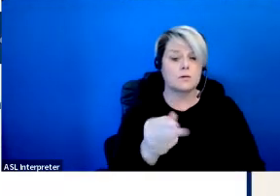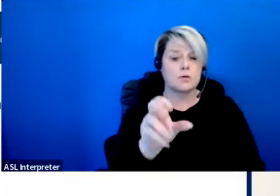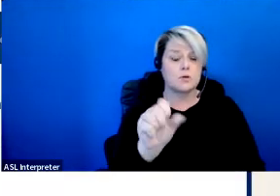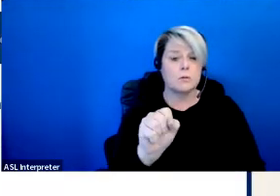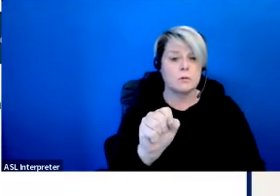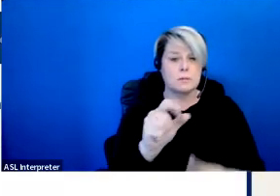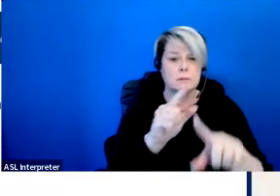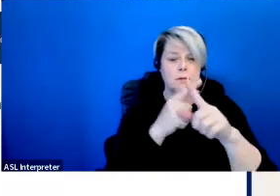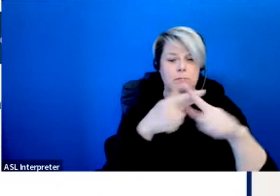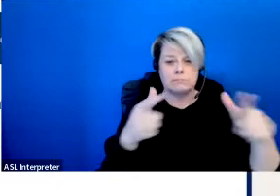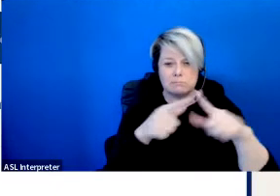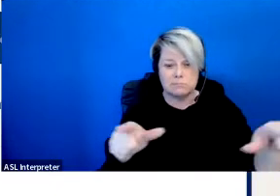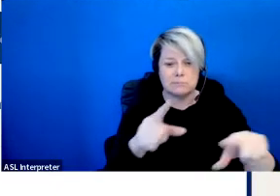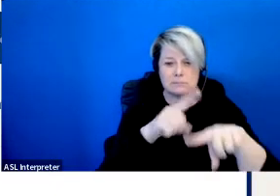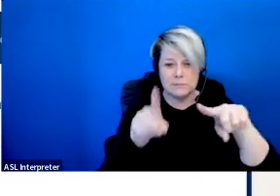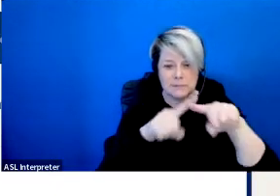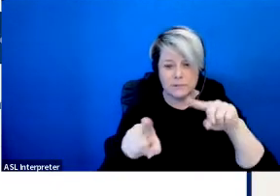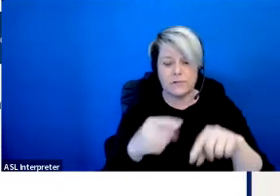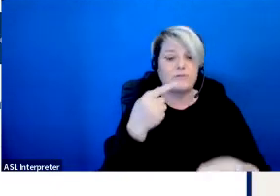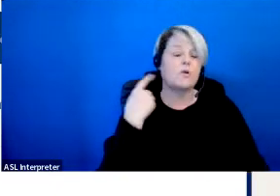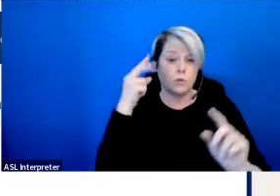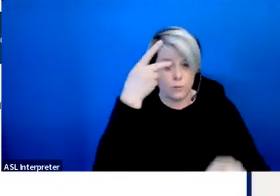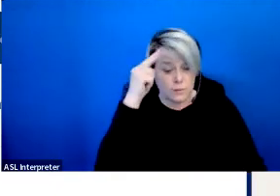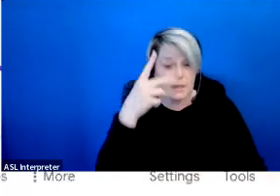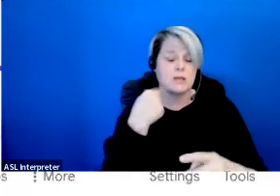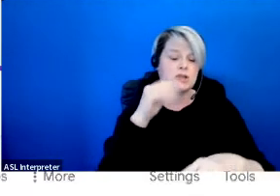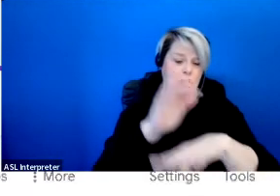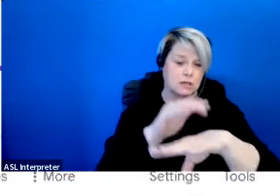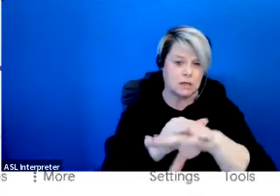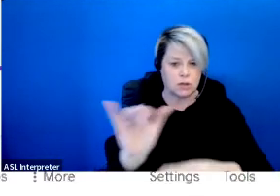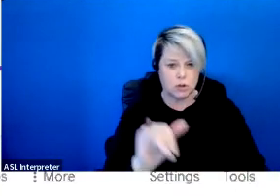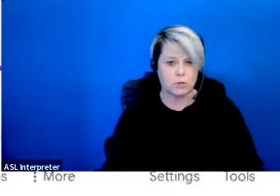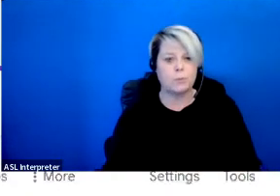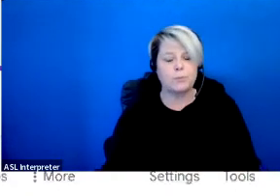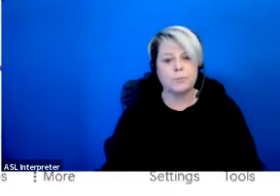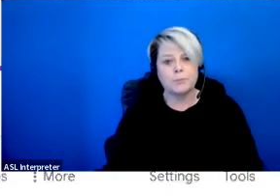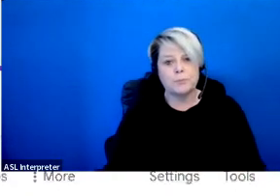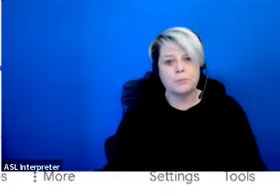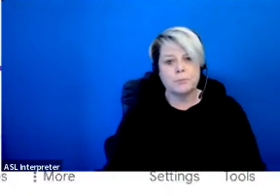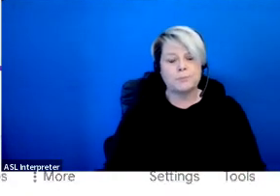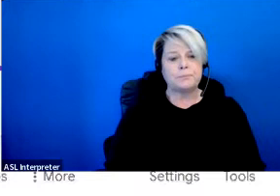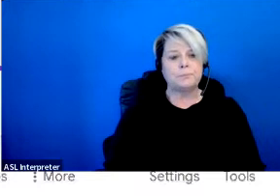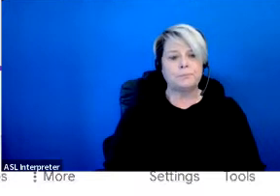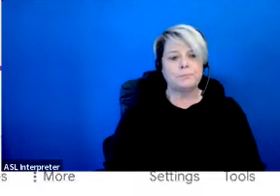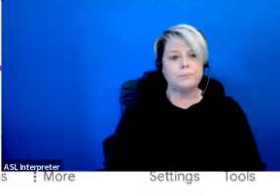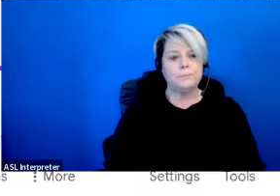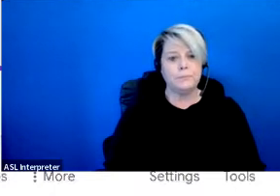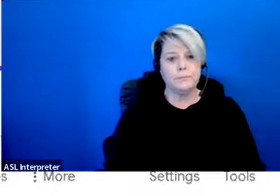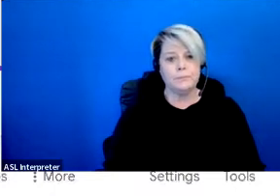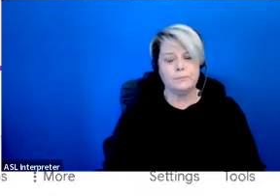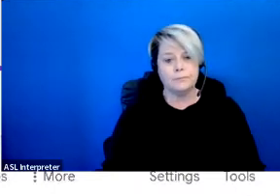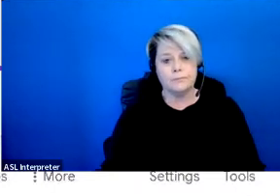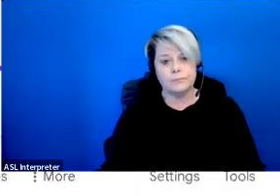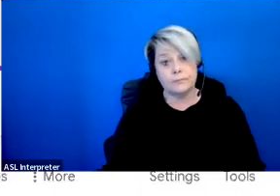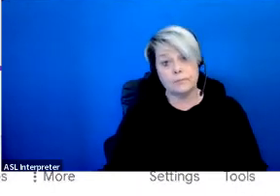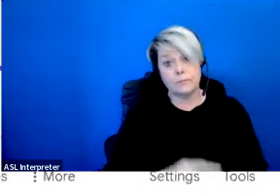grant. It is also useful as a search tool. The